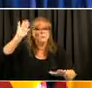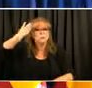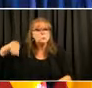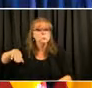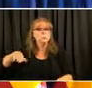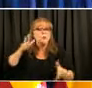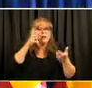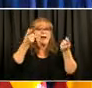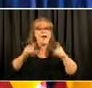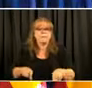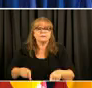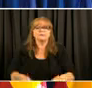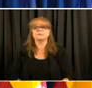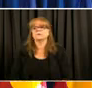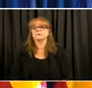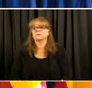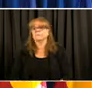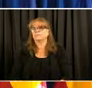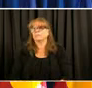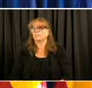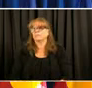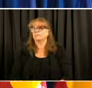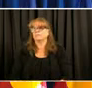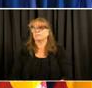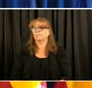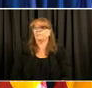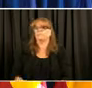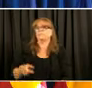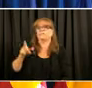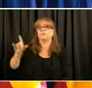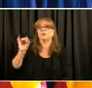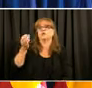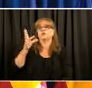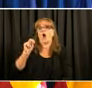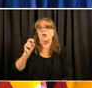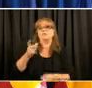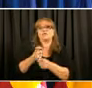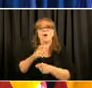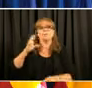hi governor this is uh john bailey color public radio following up on the college question is